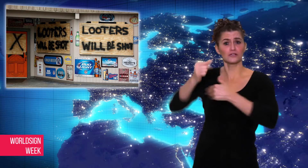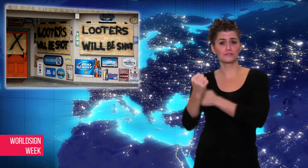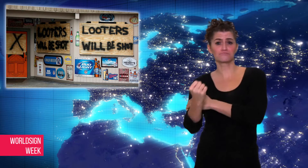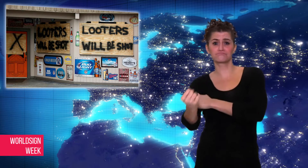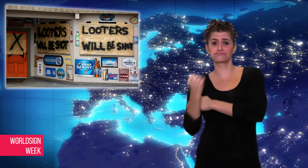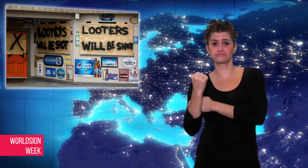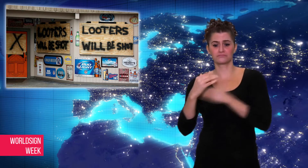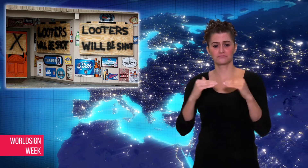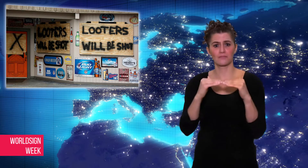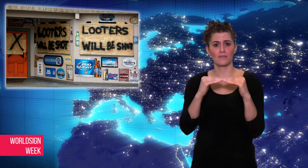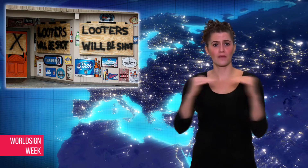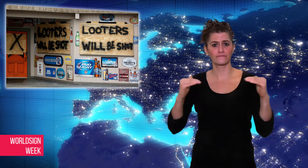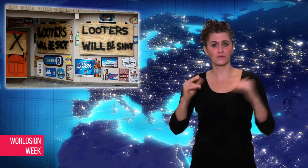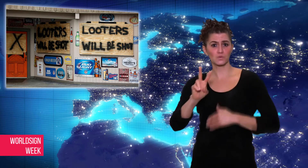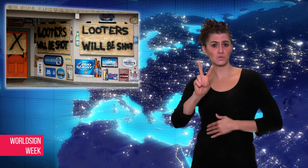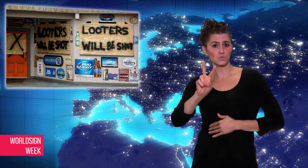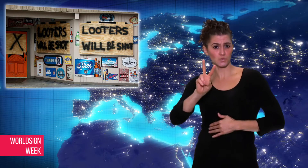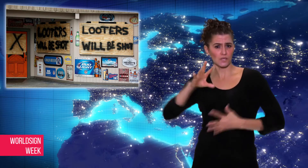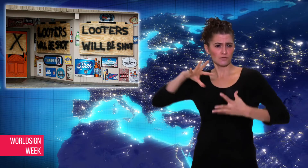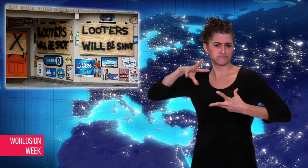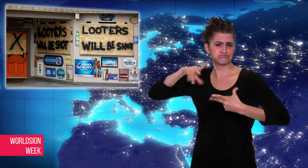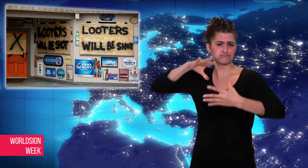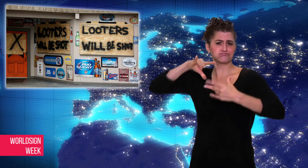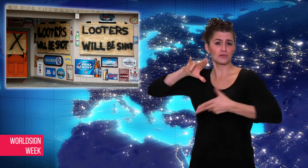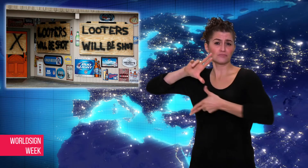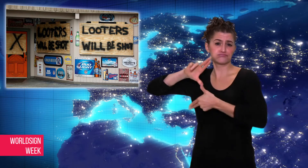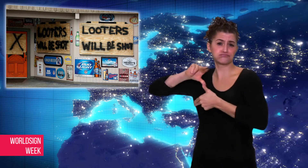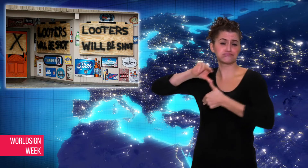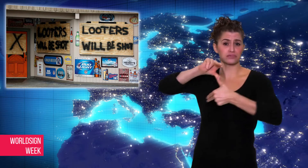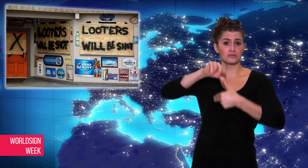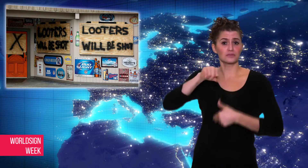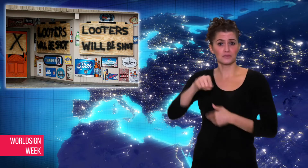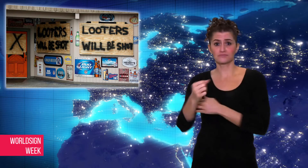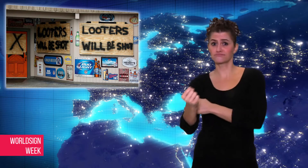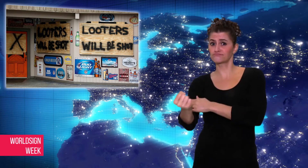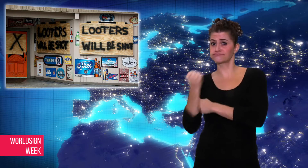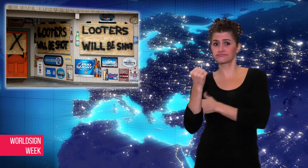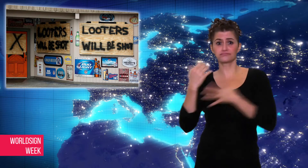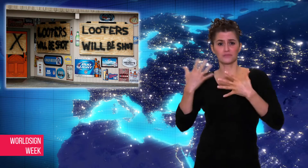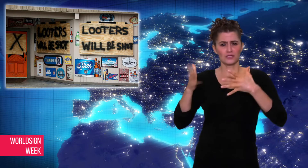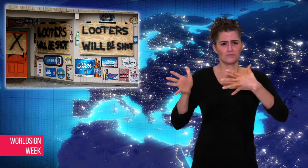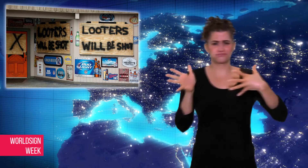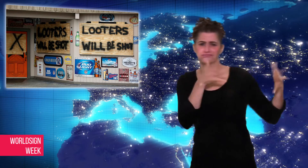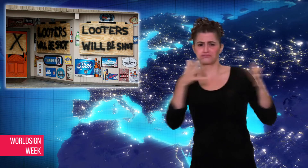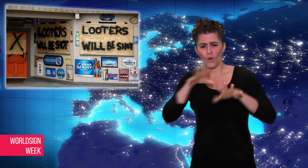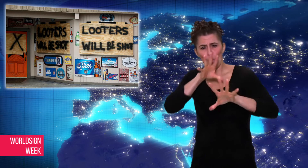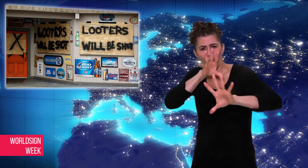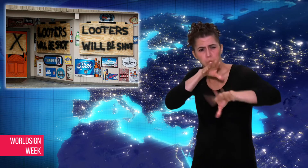South Carolina in United States as a